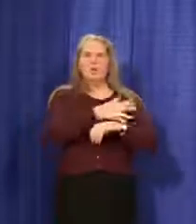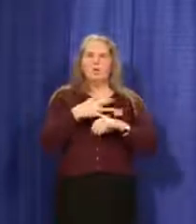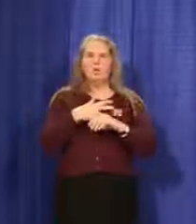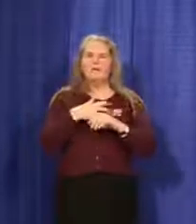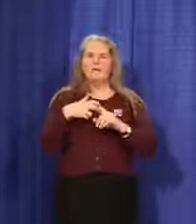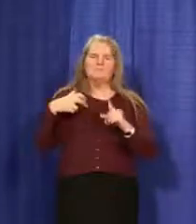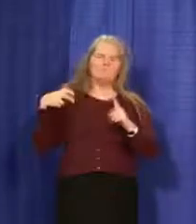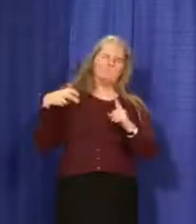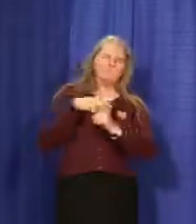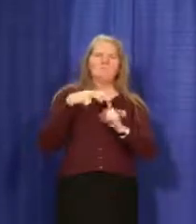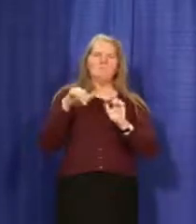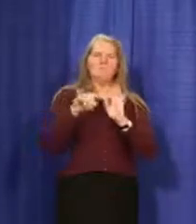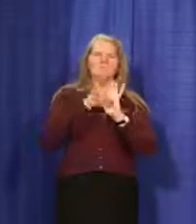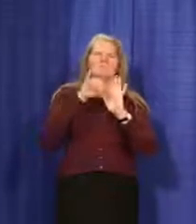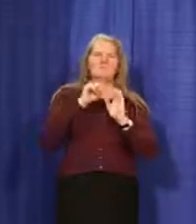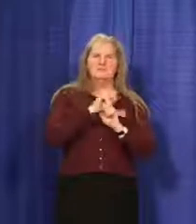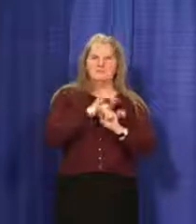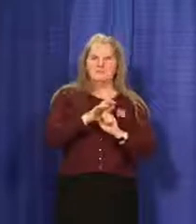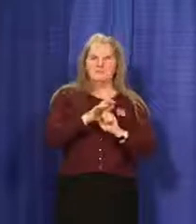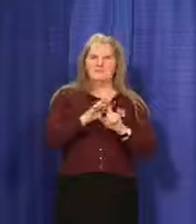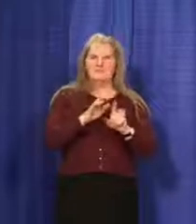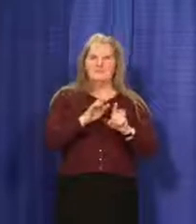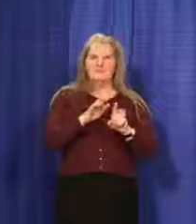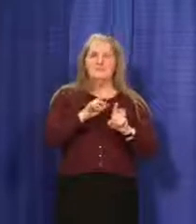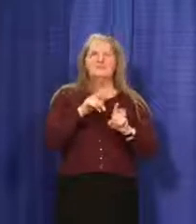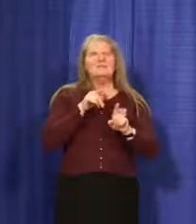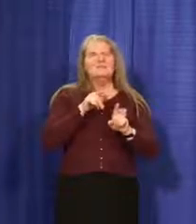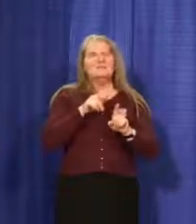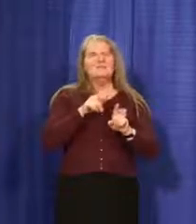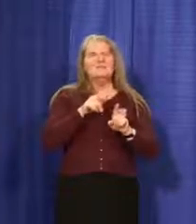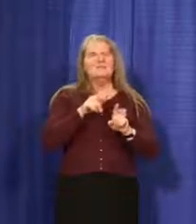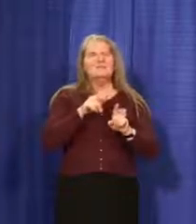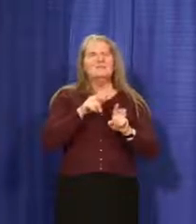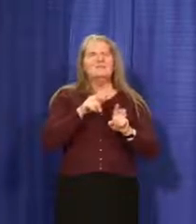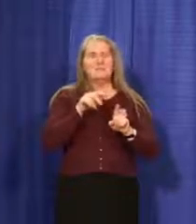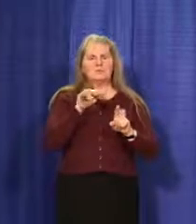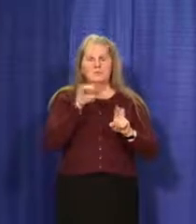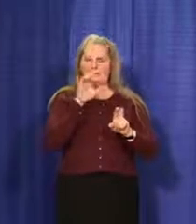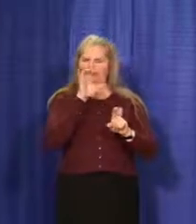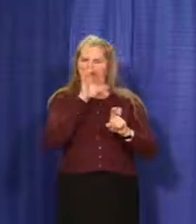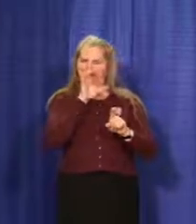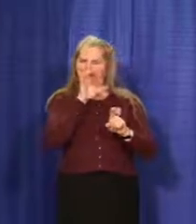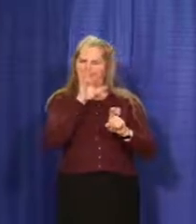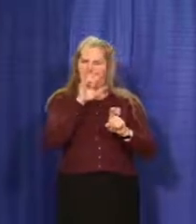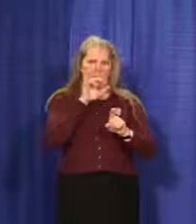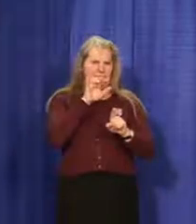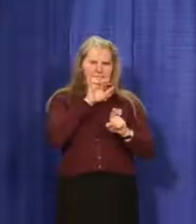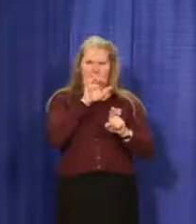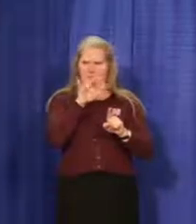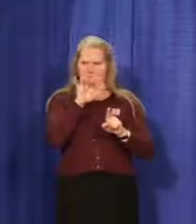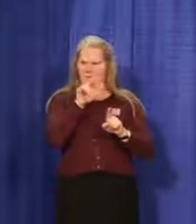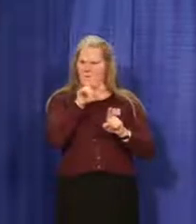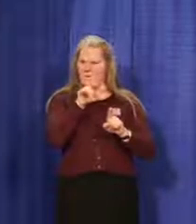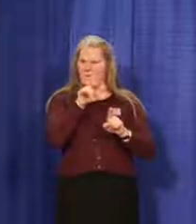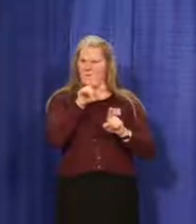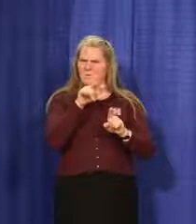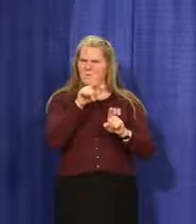detection. So by looking for that signal of